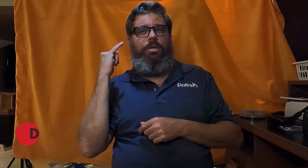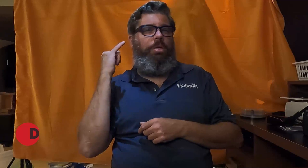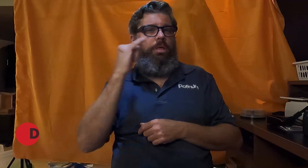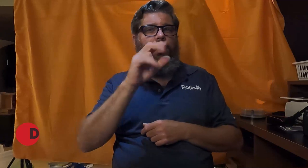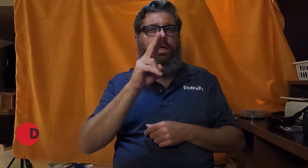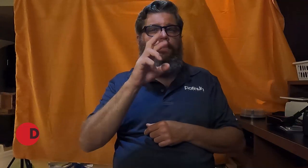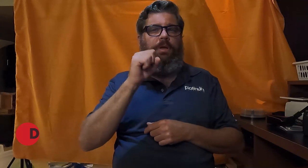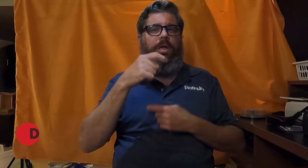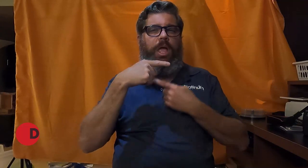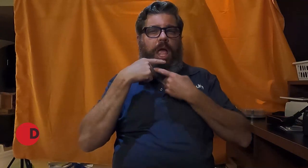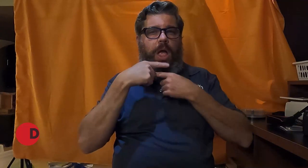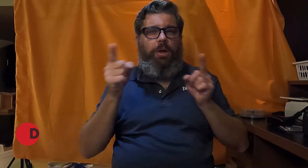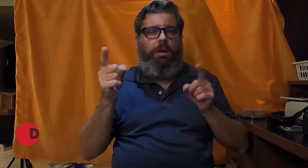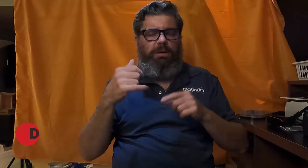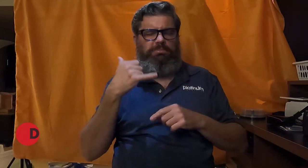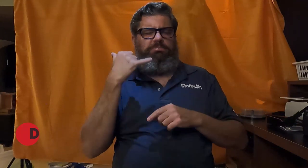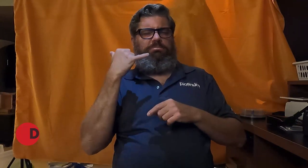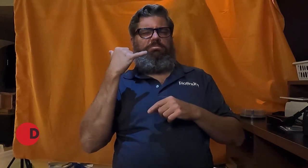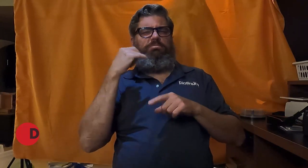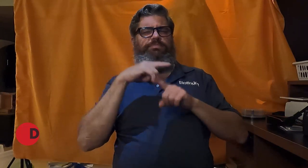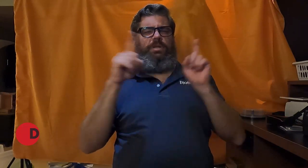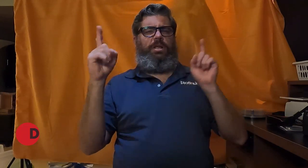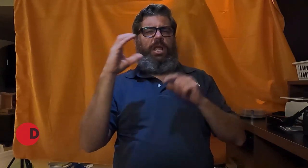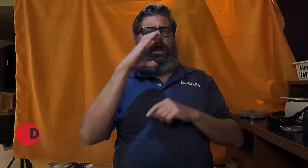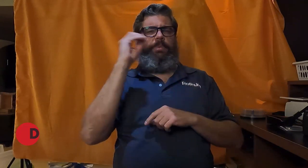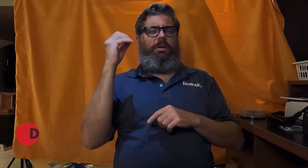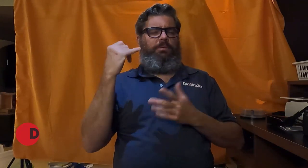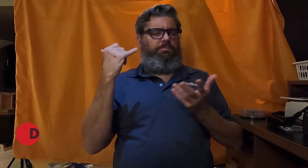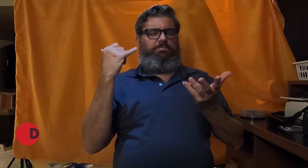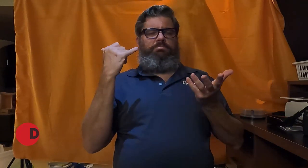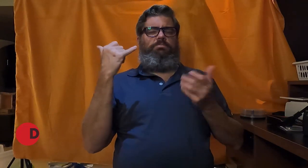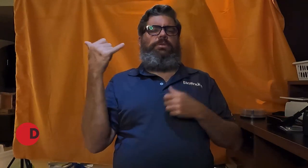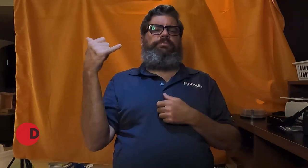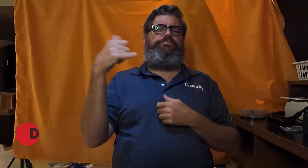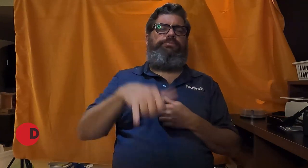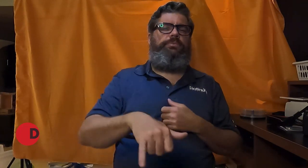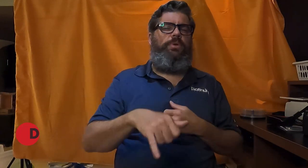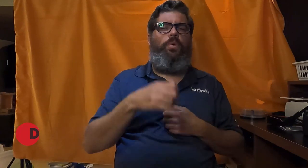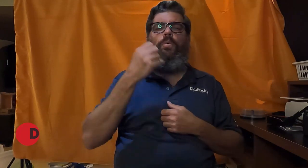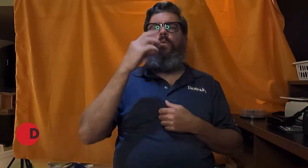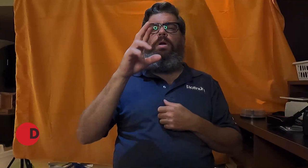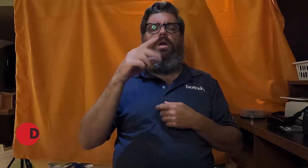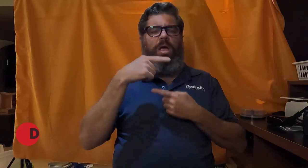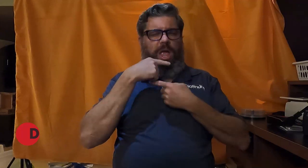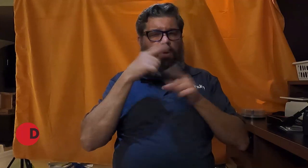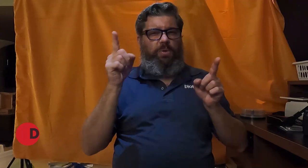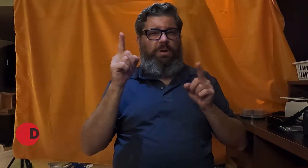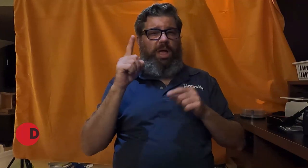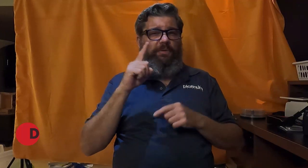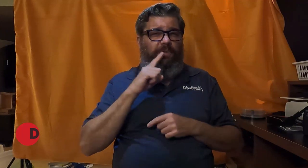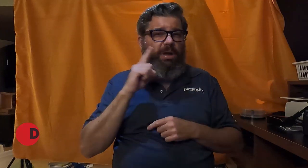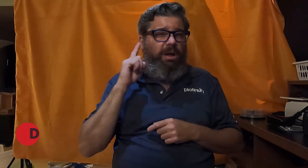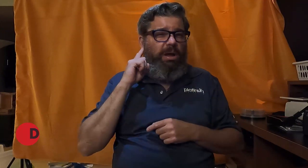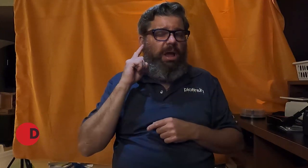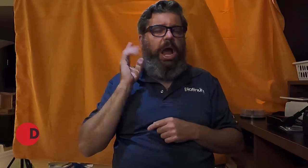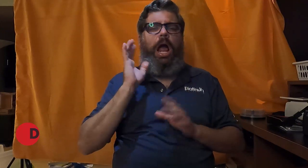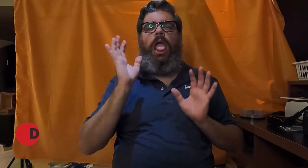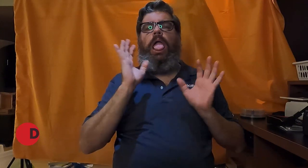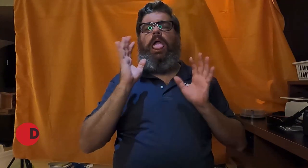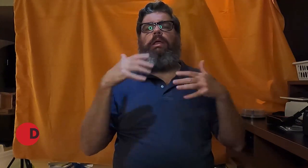announce message, they took it for a different company and would hang up. Or when a call would announce Deaf person,